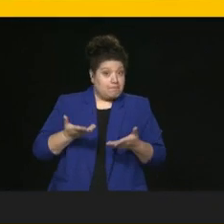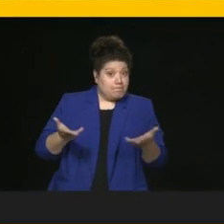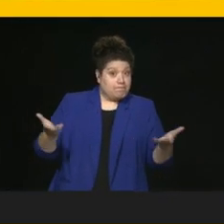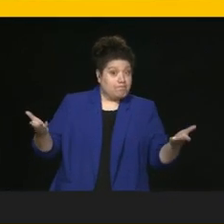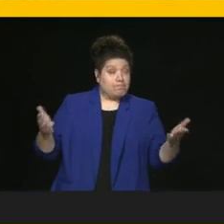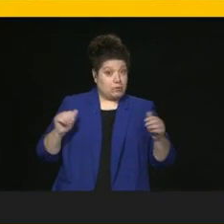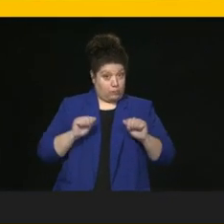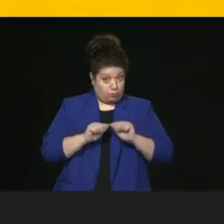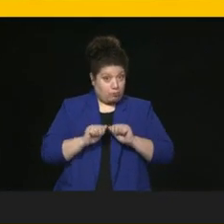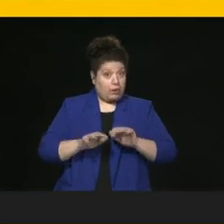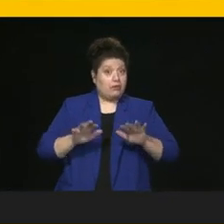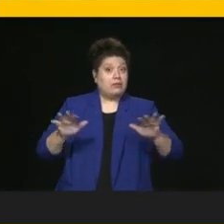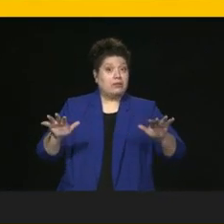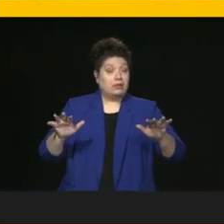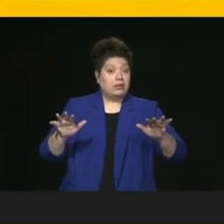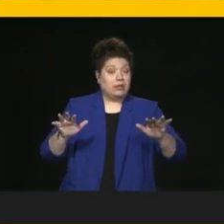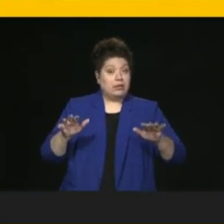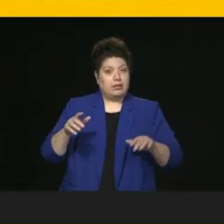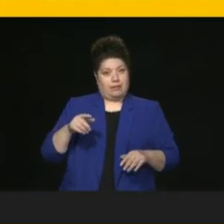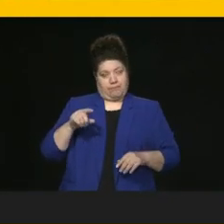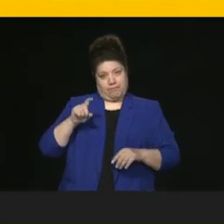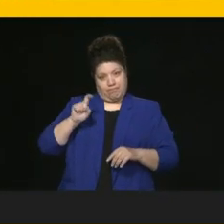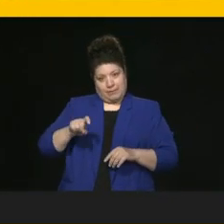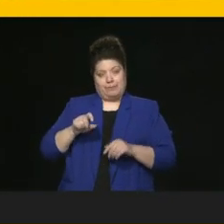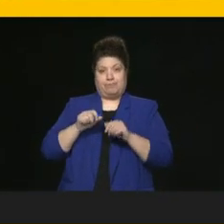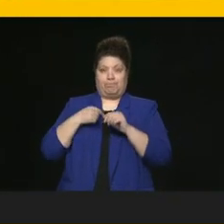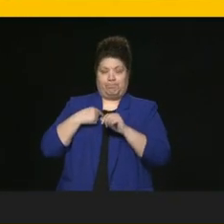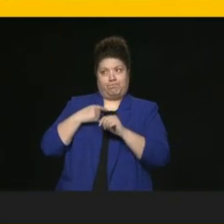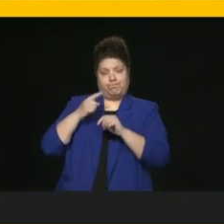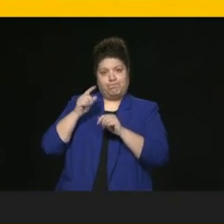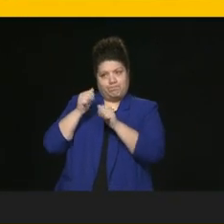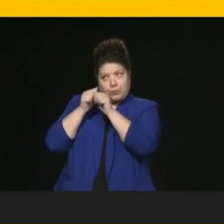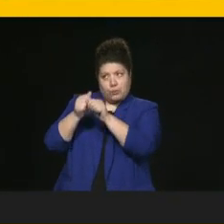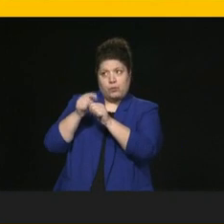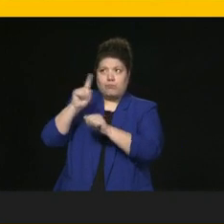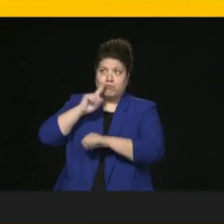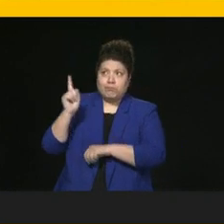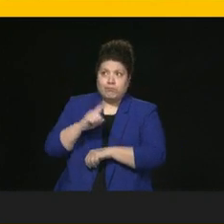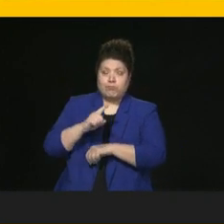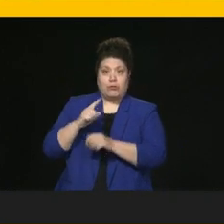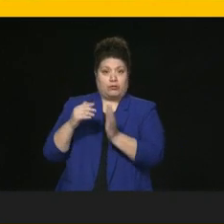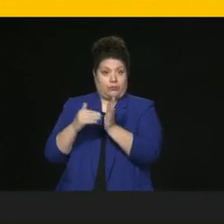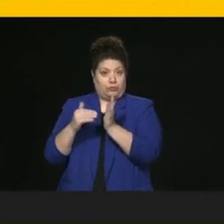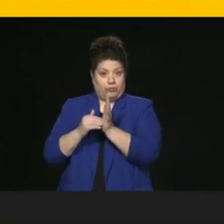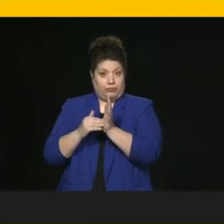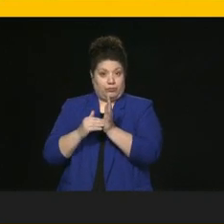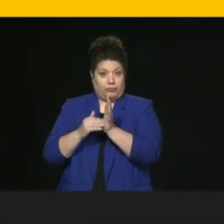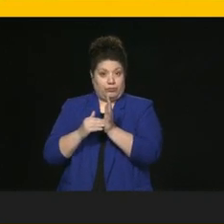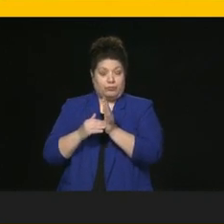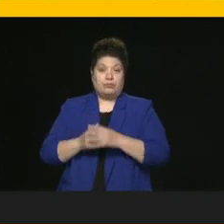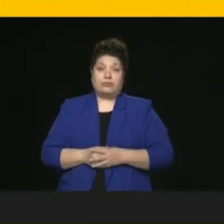CONTINUE TO SPREAD IN CANADA IF